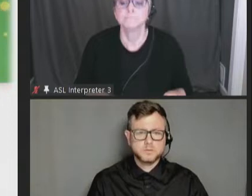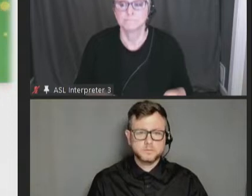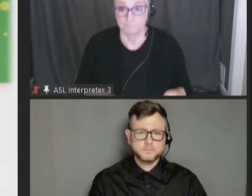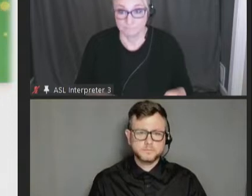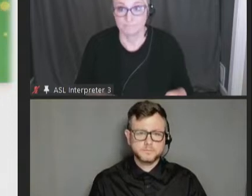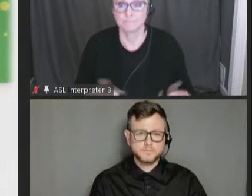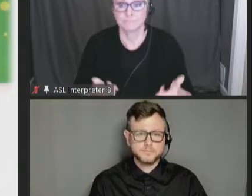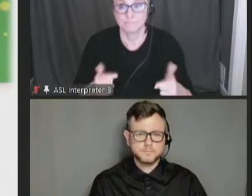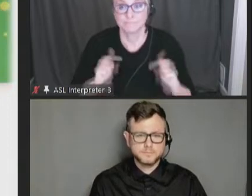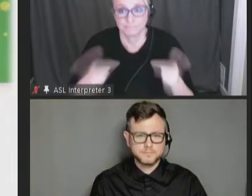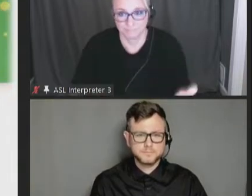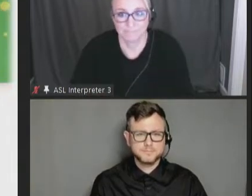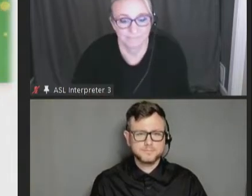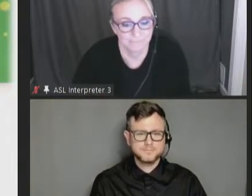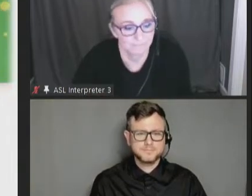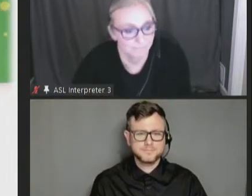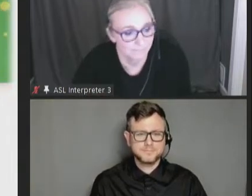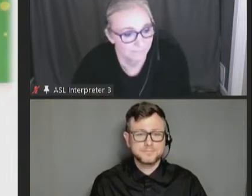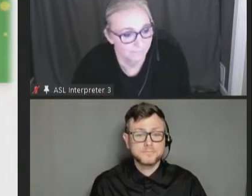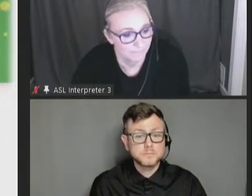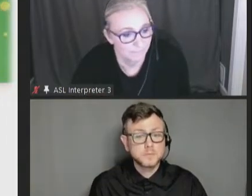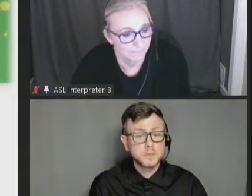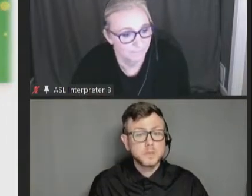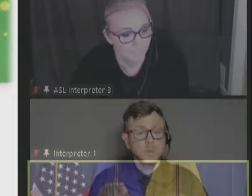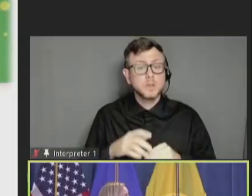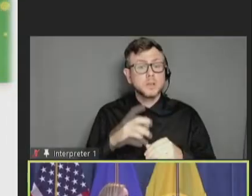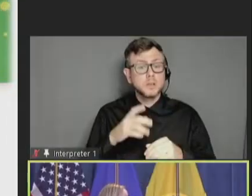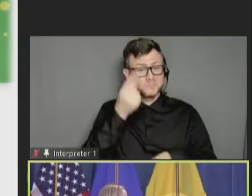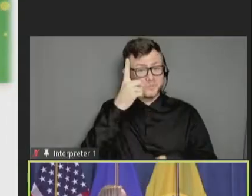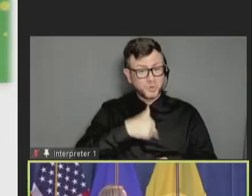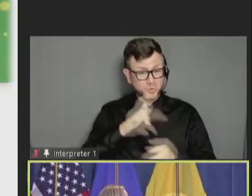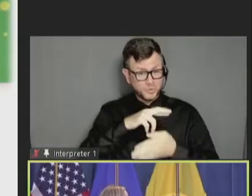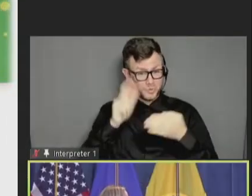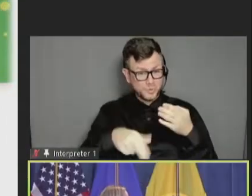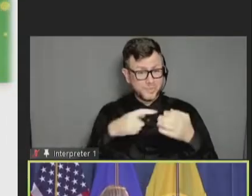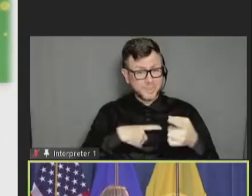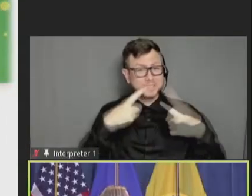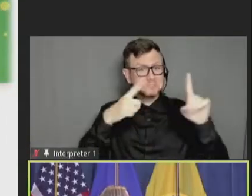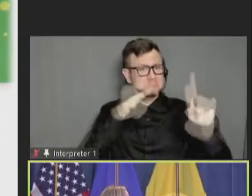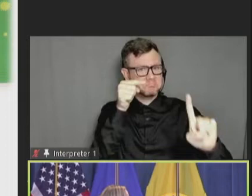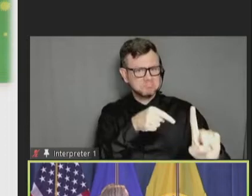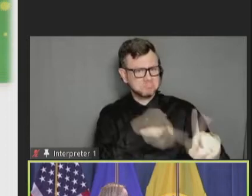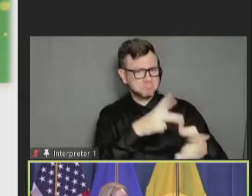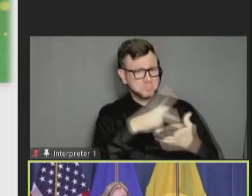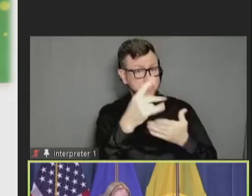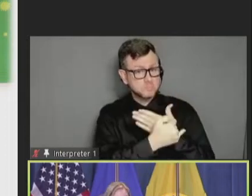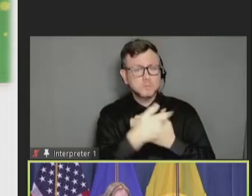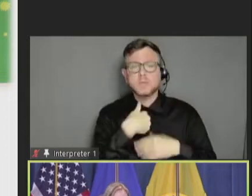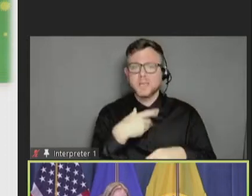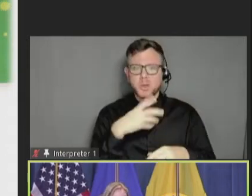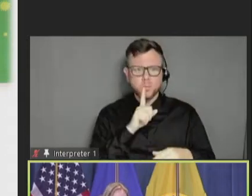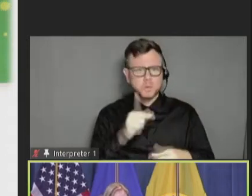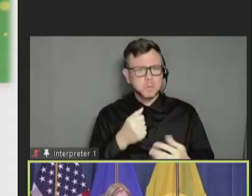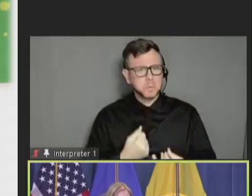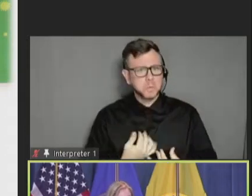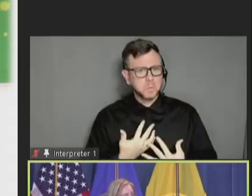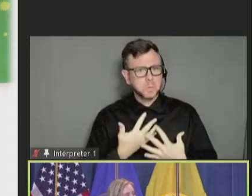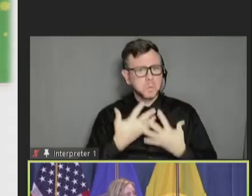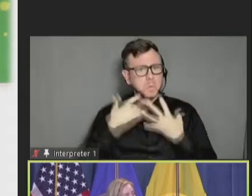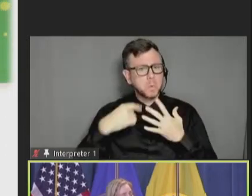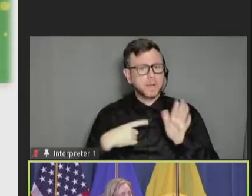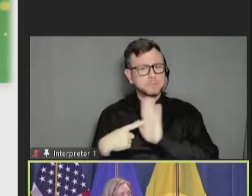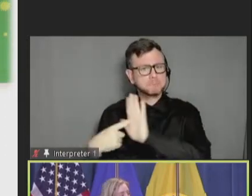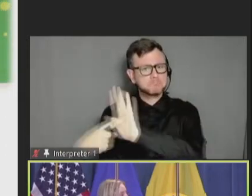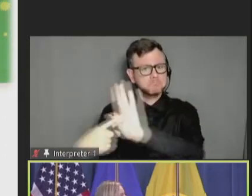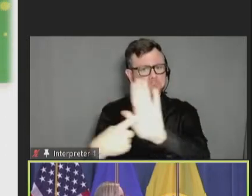As a result of the success of the project, it did inspire an exhibition at the CDC Museum,